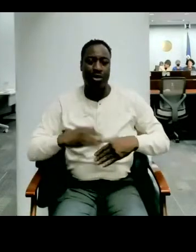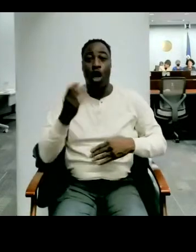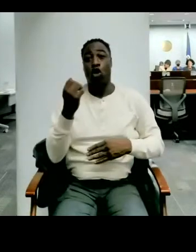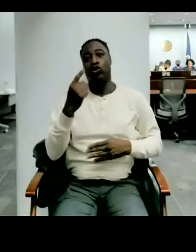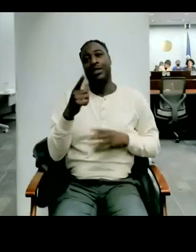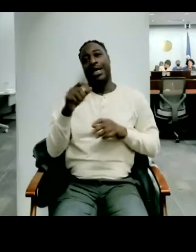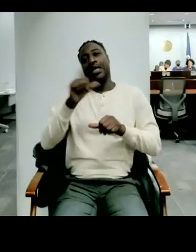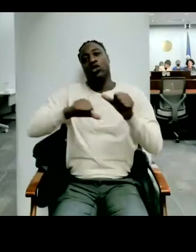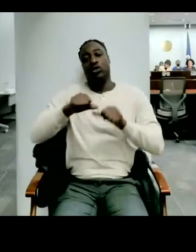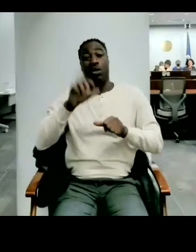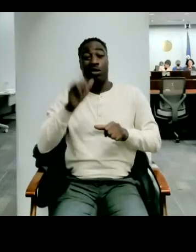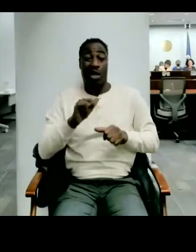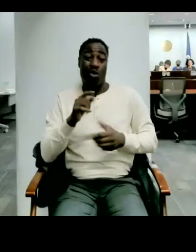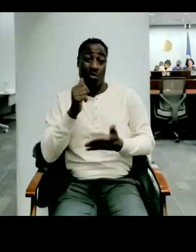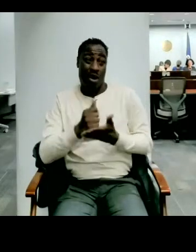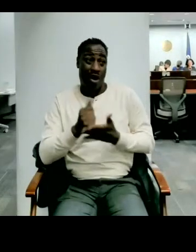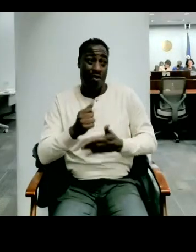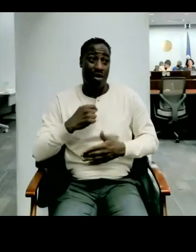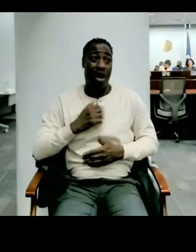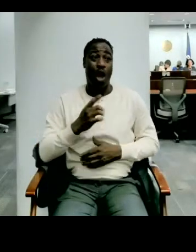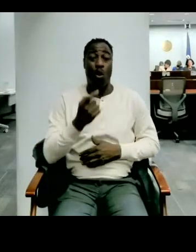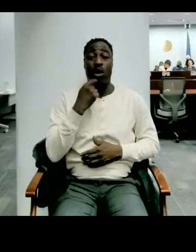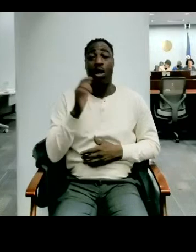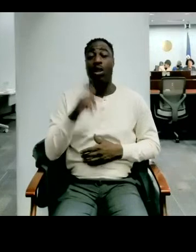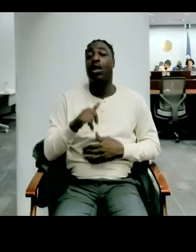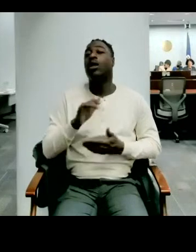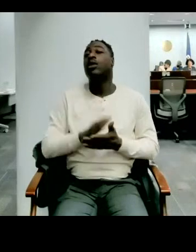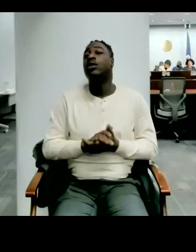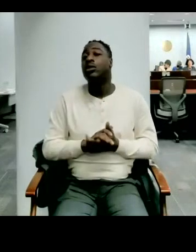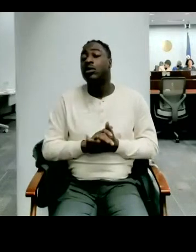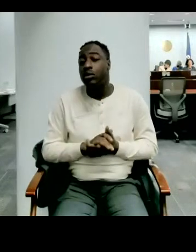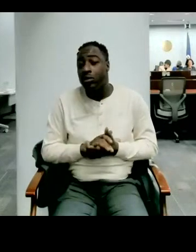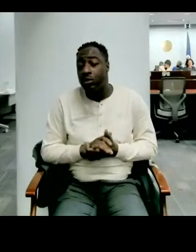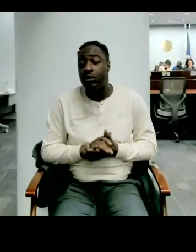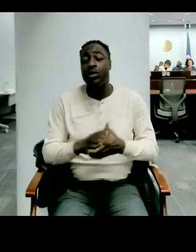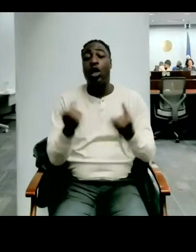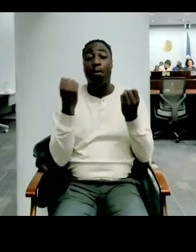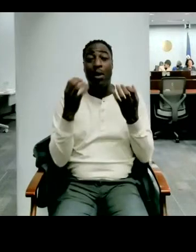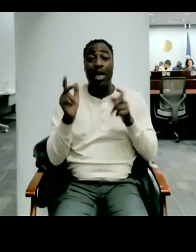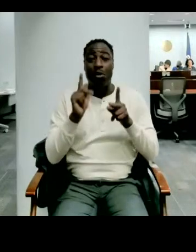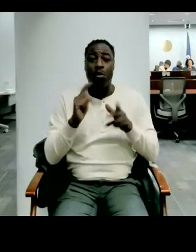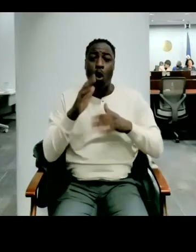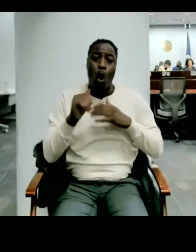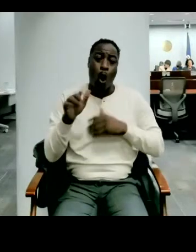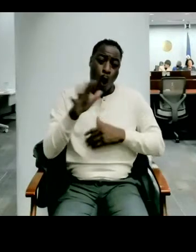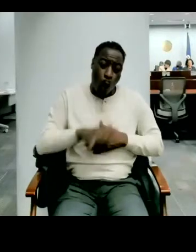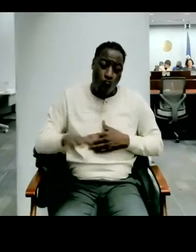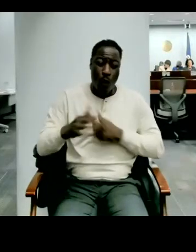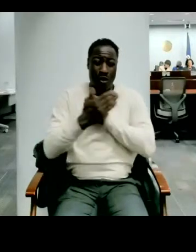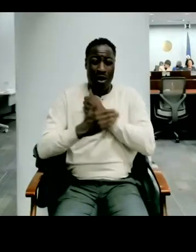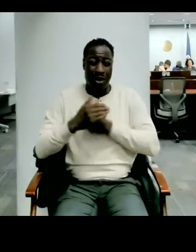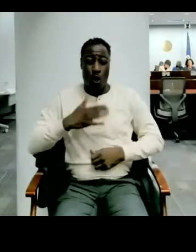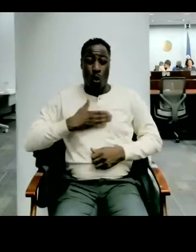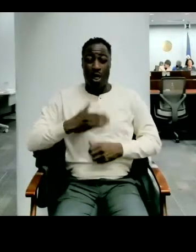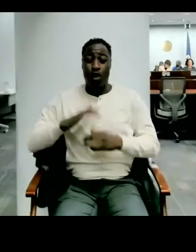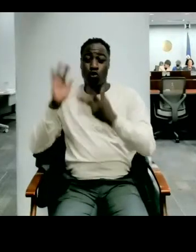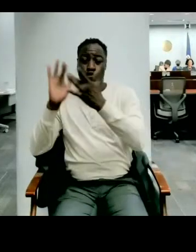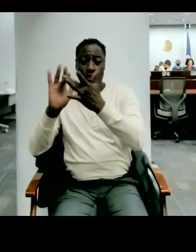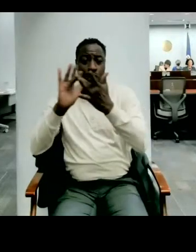I think very helpful, and I will tell you the college of labor lawyers have many, many people across the country who are quite certain to reach out and help you do that.